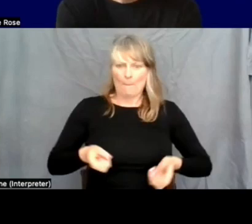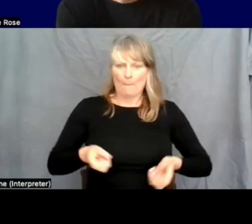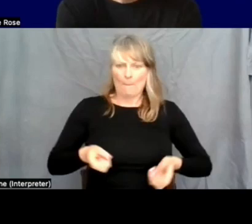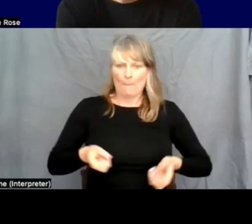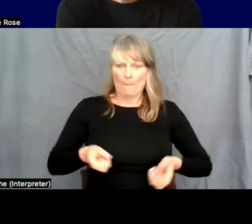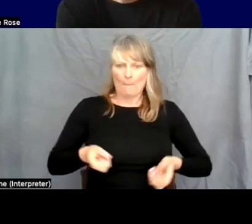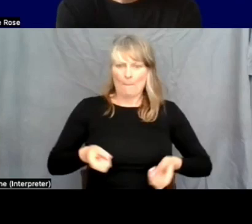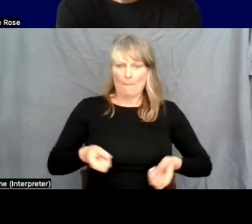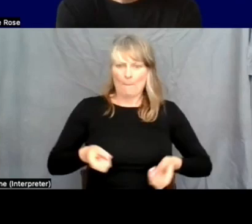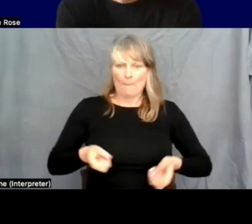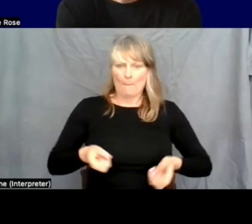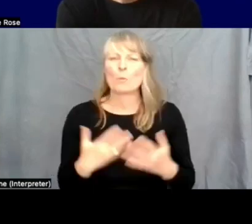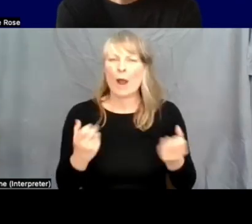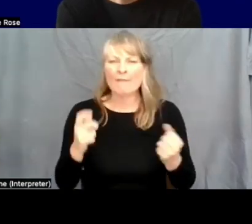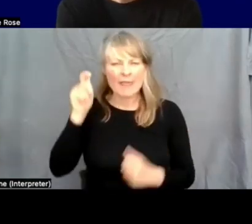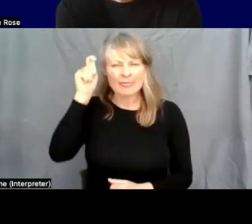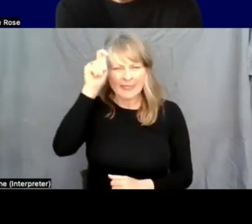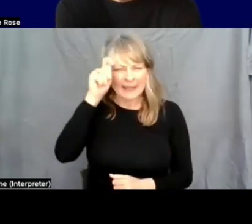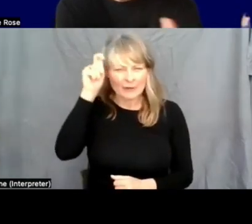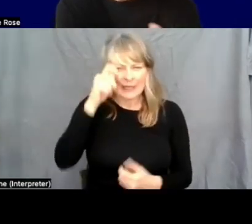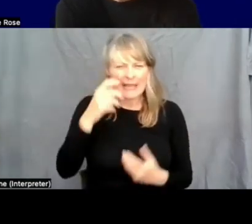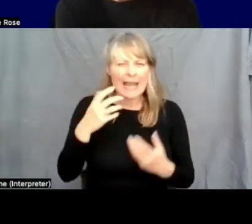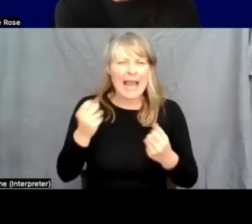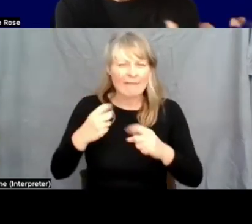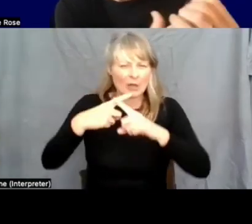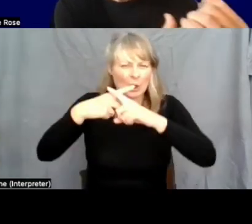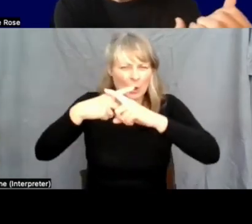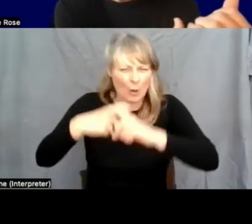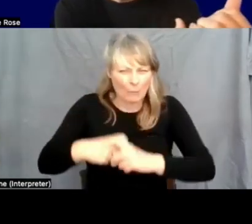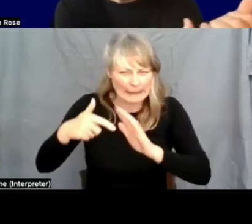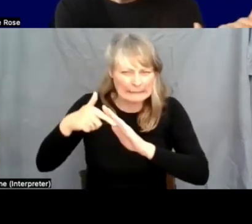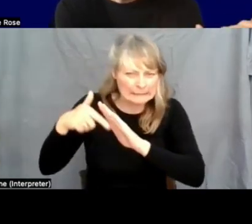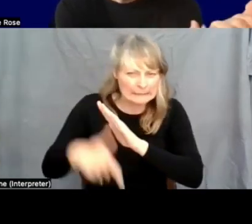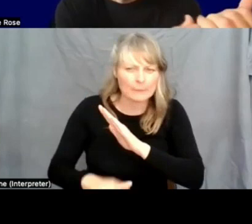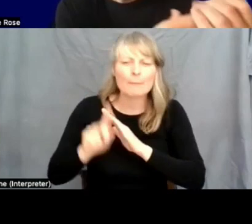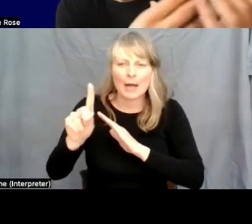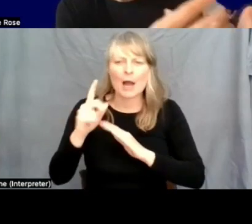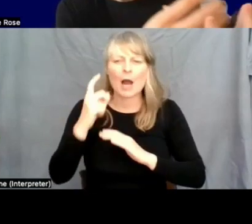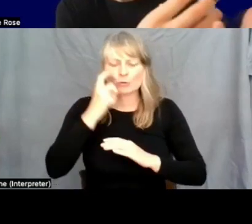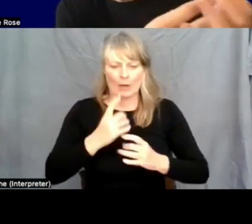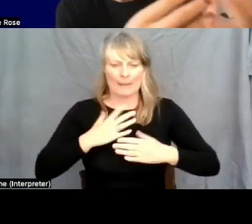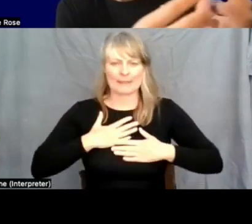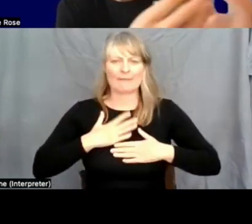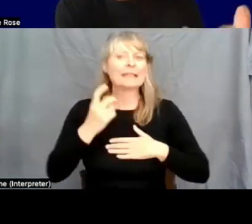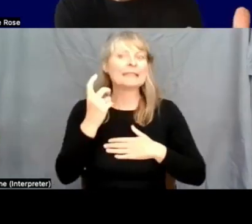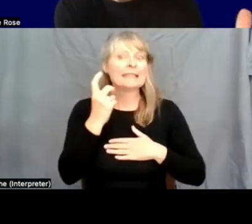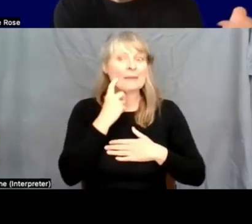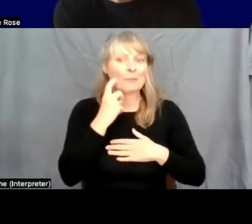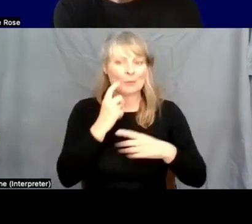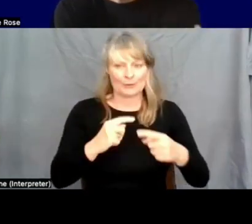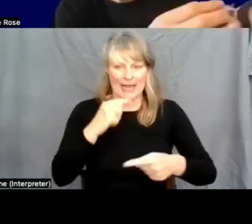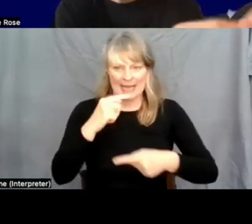theoretical view, but I'm going to try to explain it quite simply. Because I think it can be done.